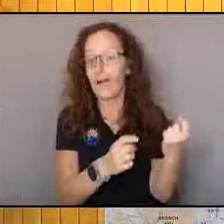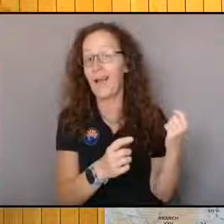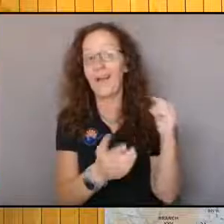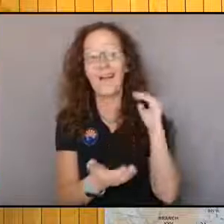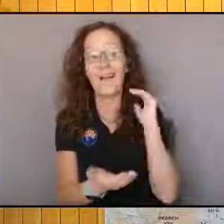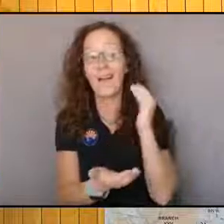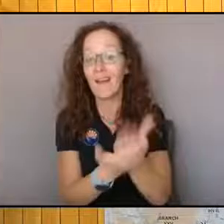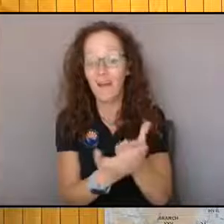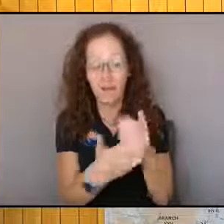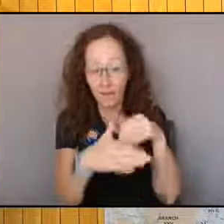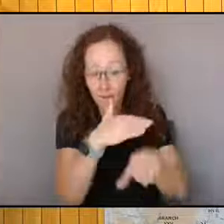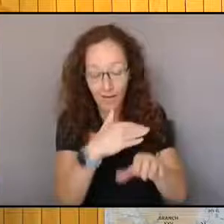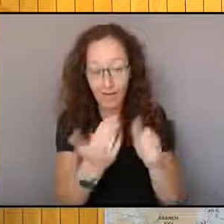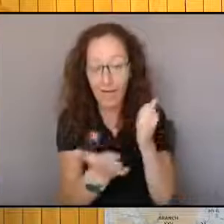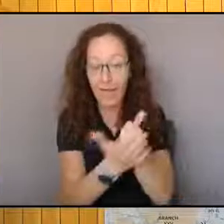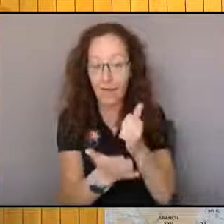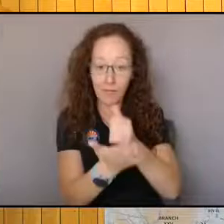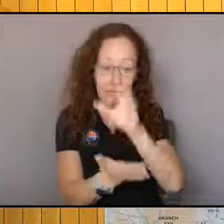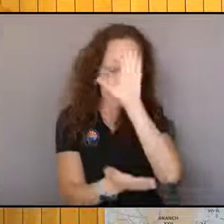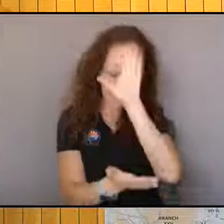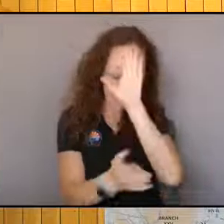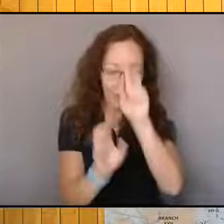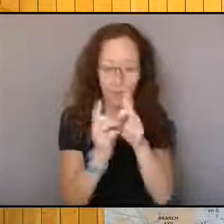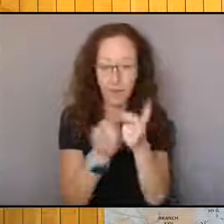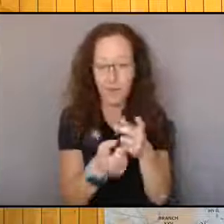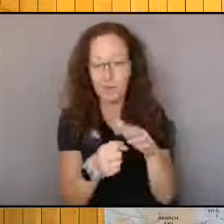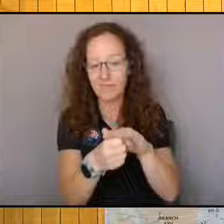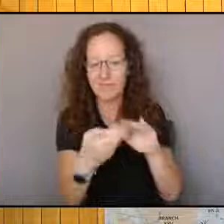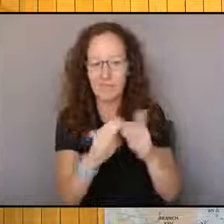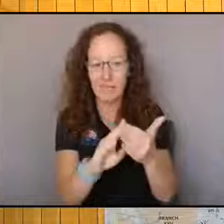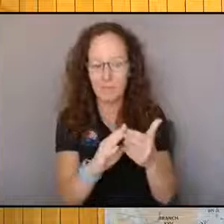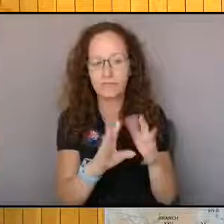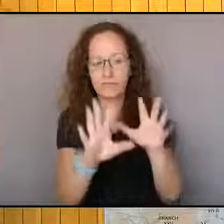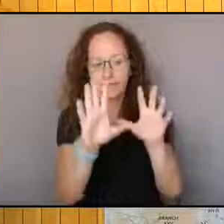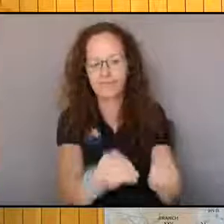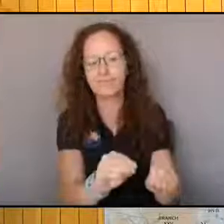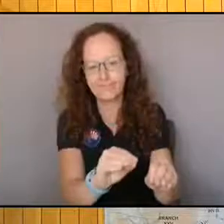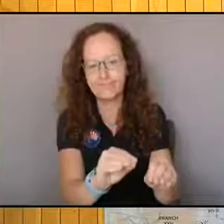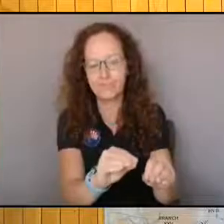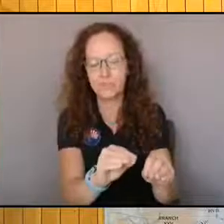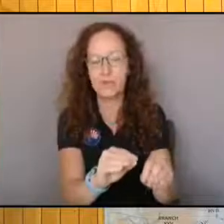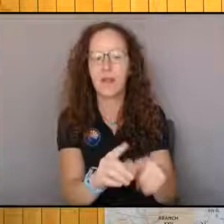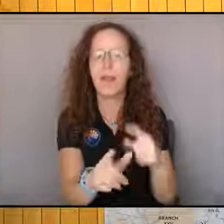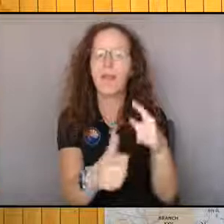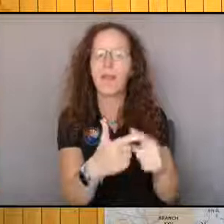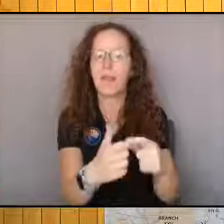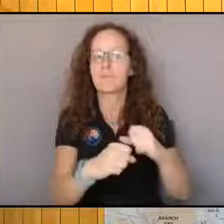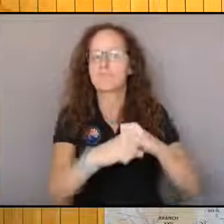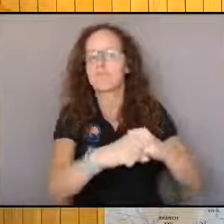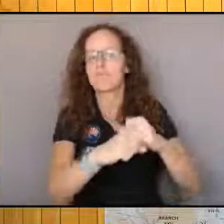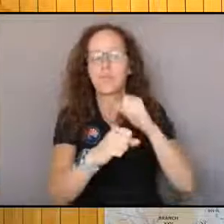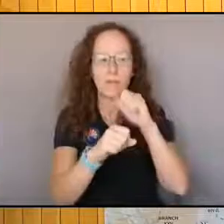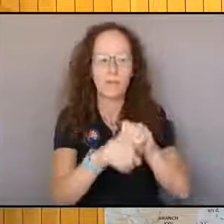LOCAL FIRE DEPARTMENT IN EXTINGUISHING THAT FIRE AND ALSO IN PREVENTING THAT FIRE FROM SPREADING TO THE